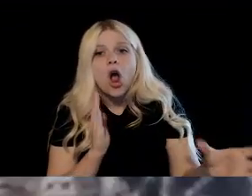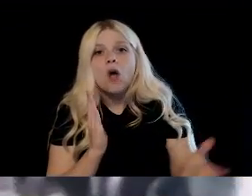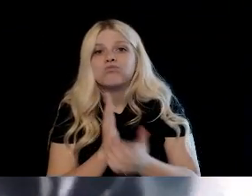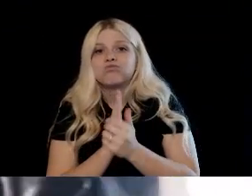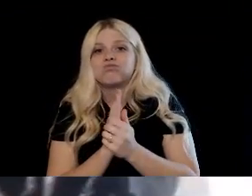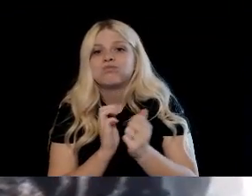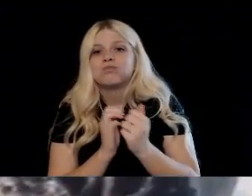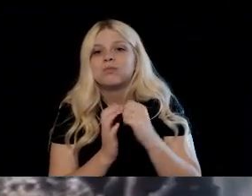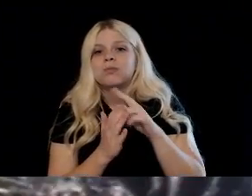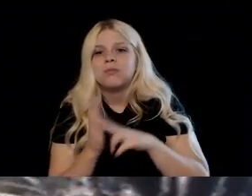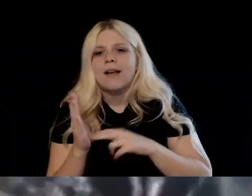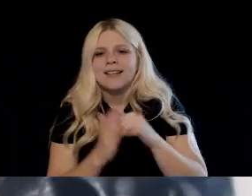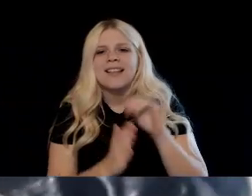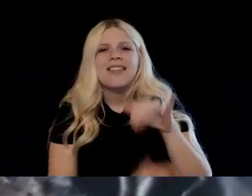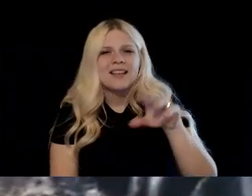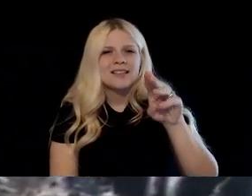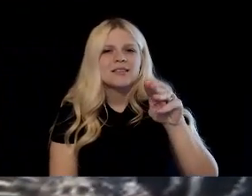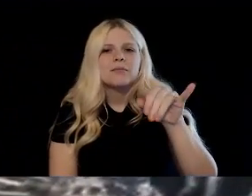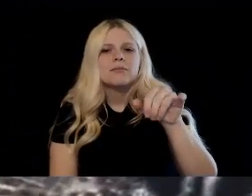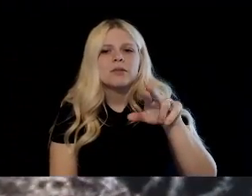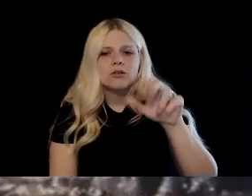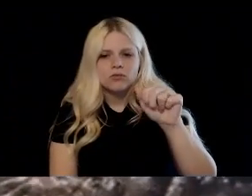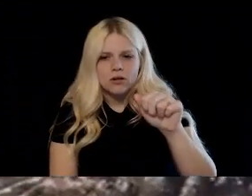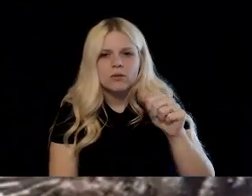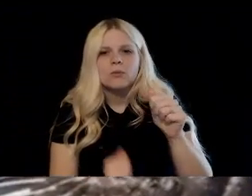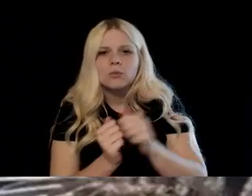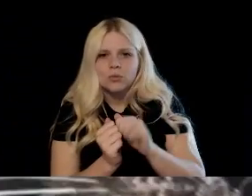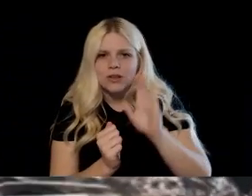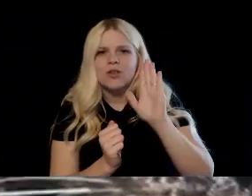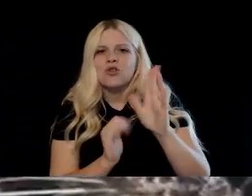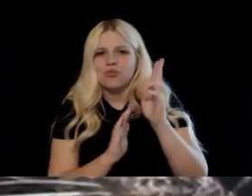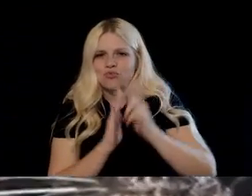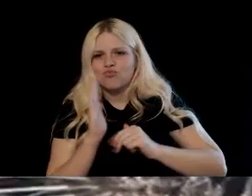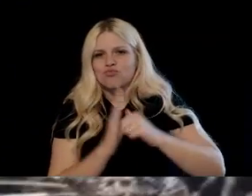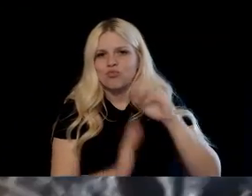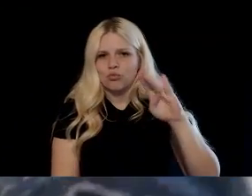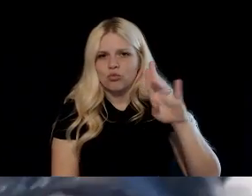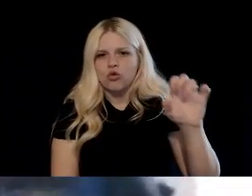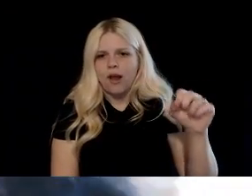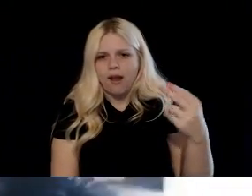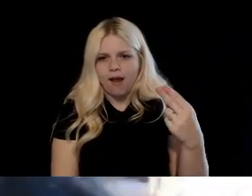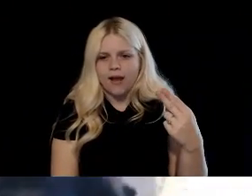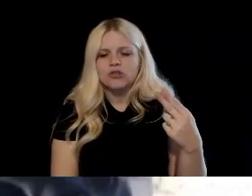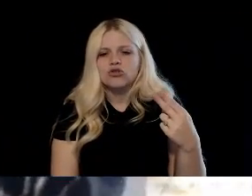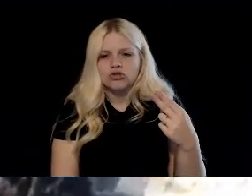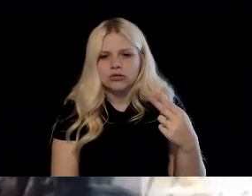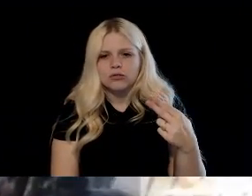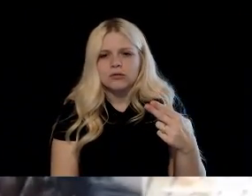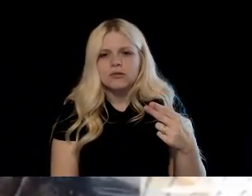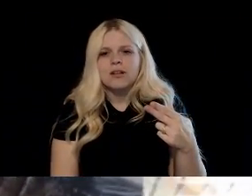Erica: Adorable! So Mira's the little seal that we saw out there, and this comes on the back of your painting.